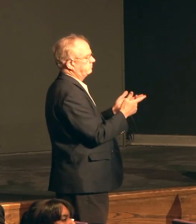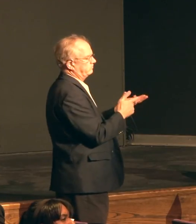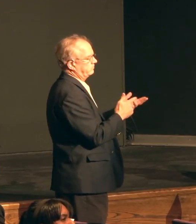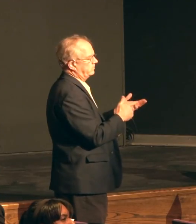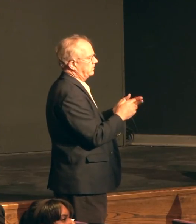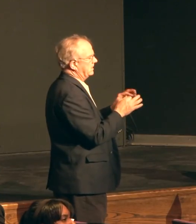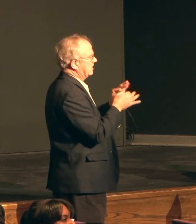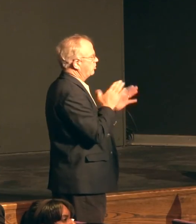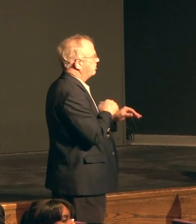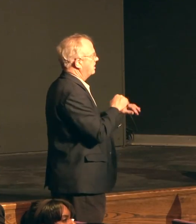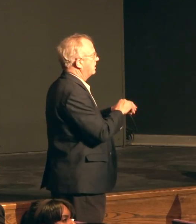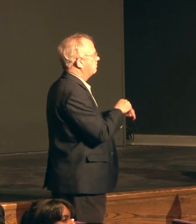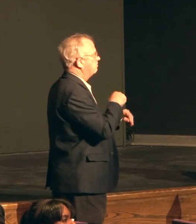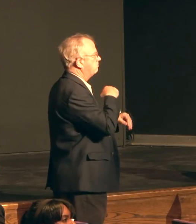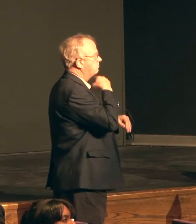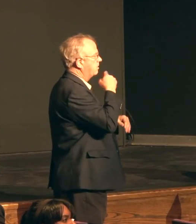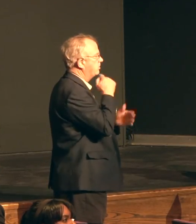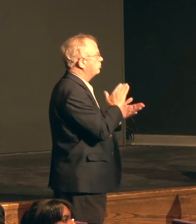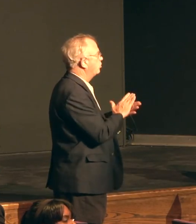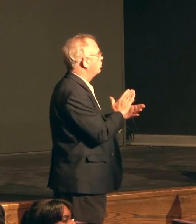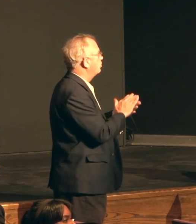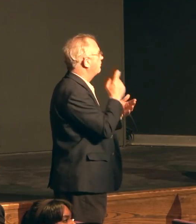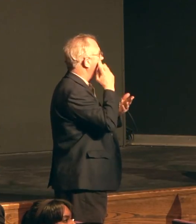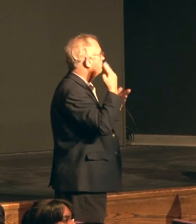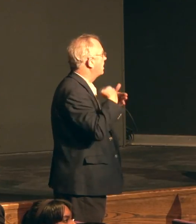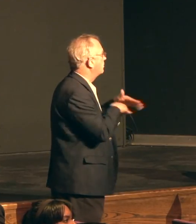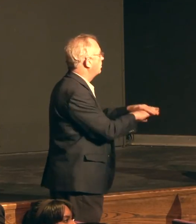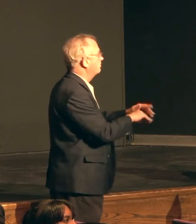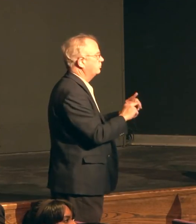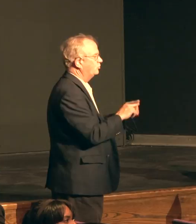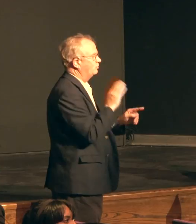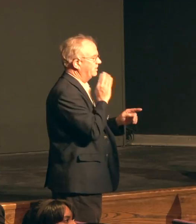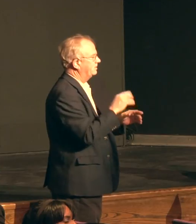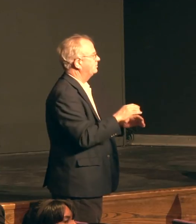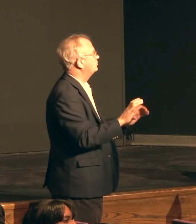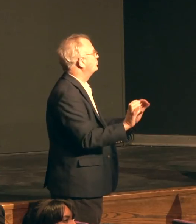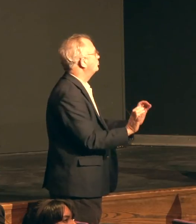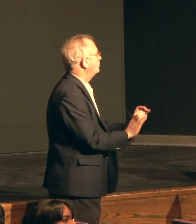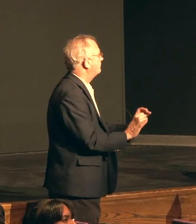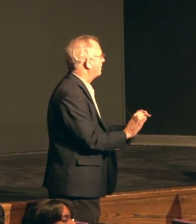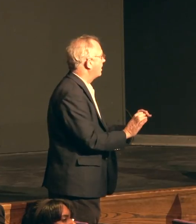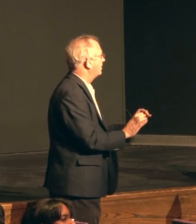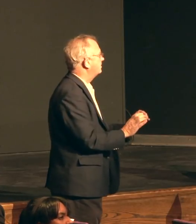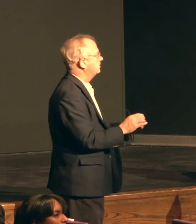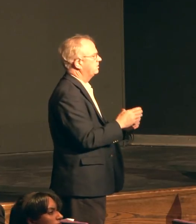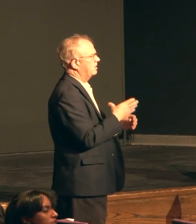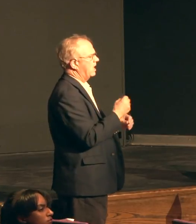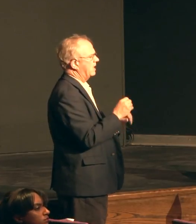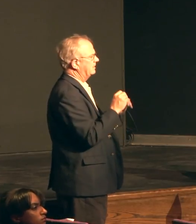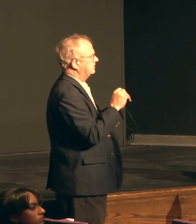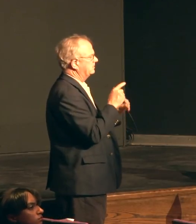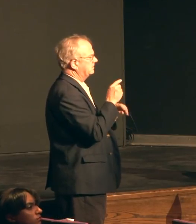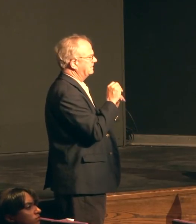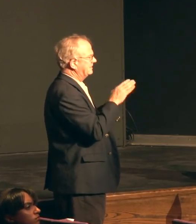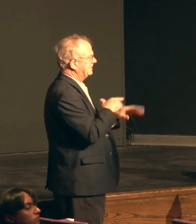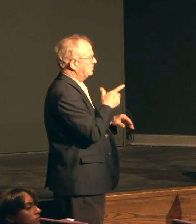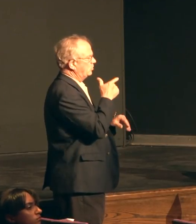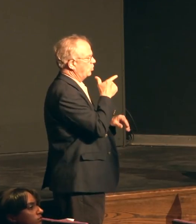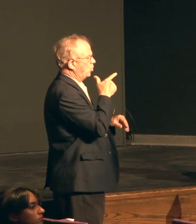to be certified, especially those in the mainstream public schools. We would like them to also be